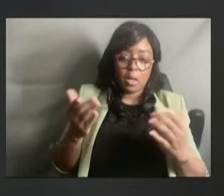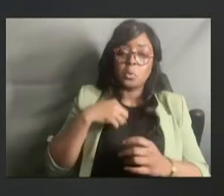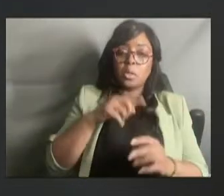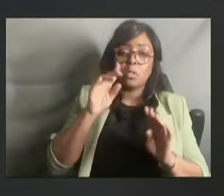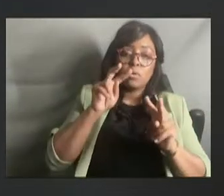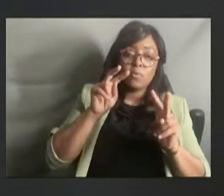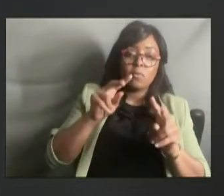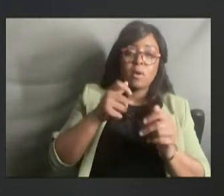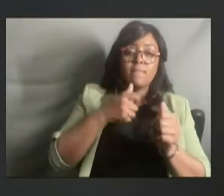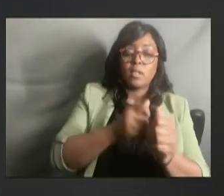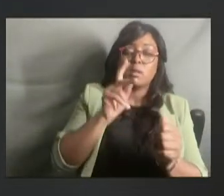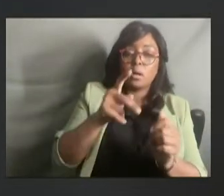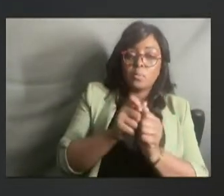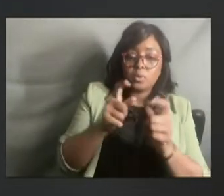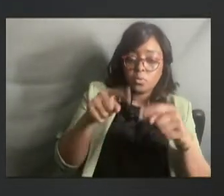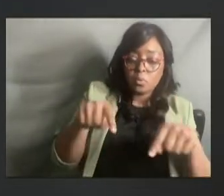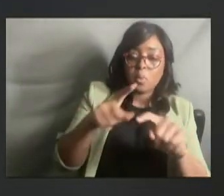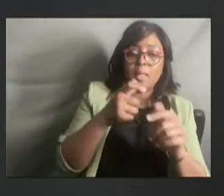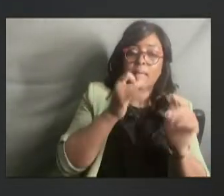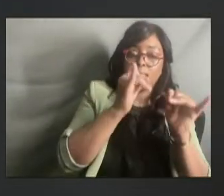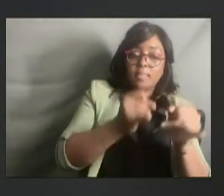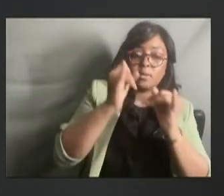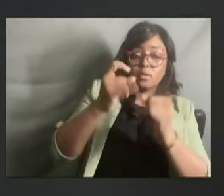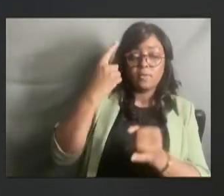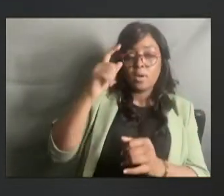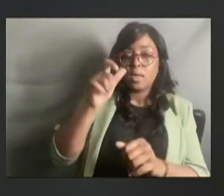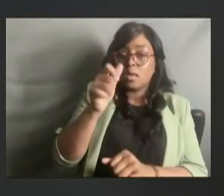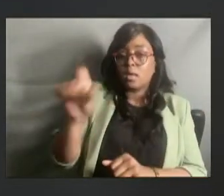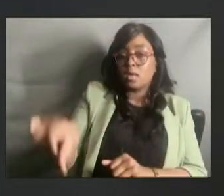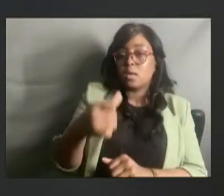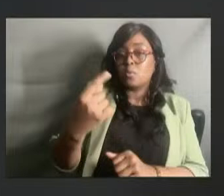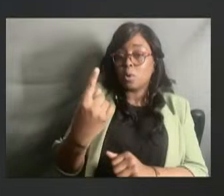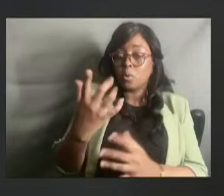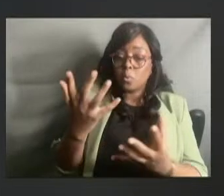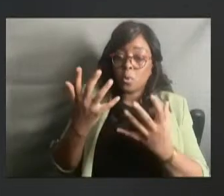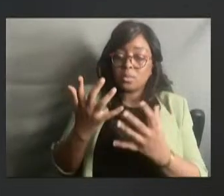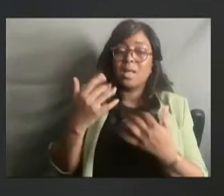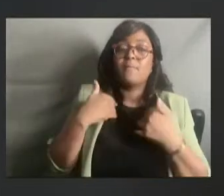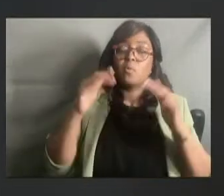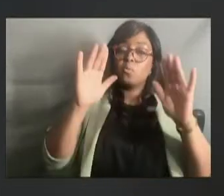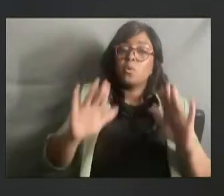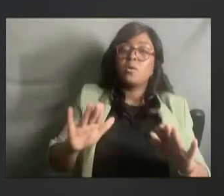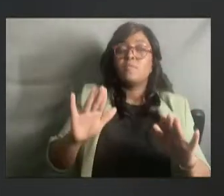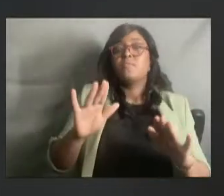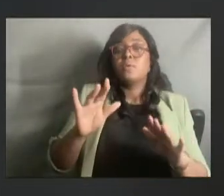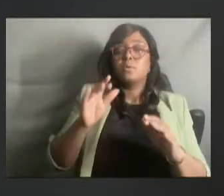and hearing with us, and we look forward to following up with you